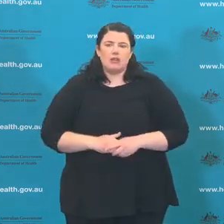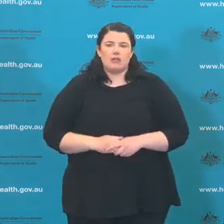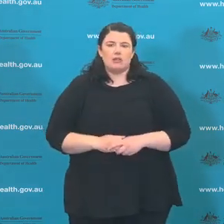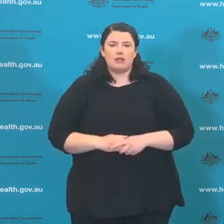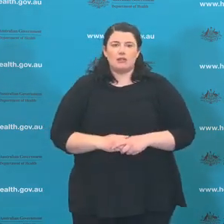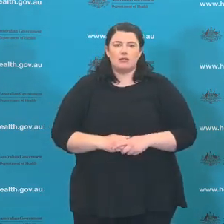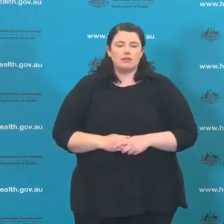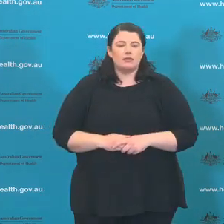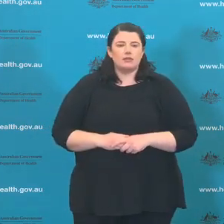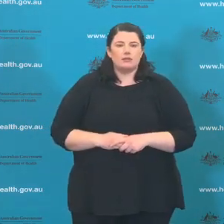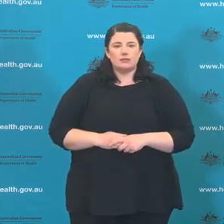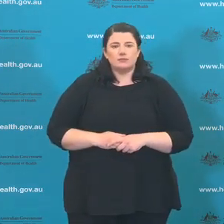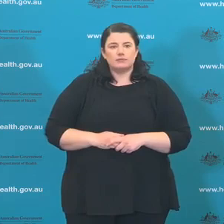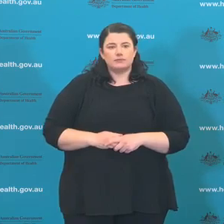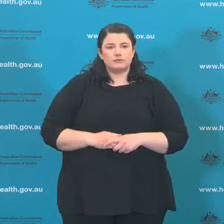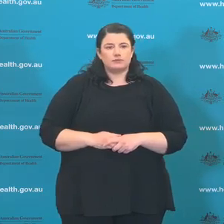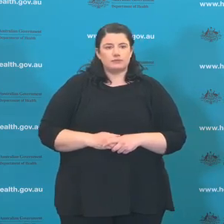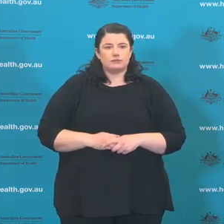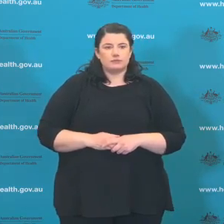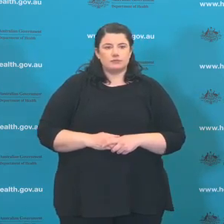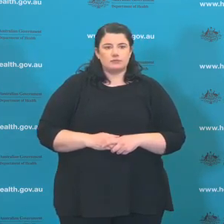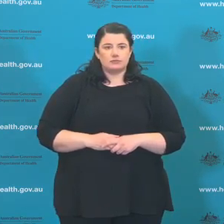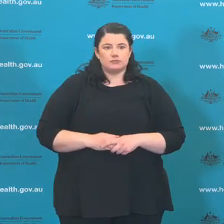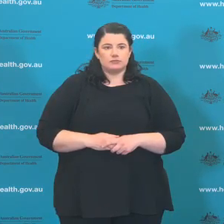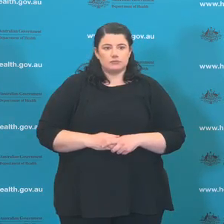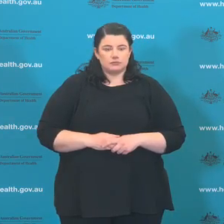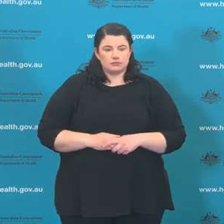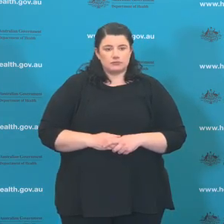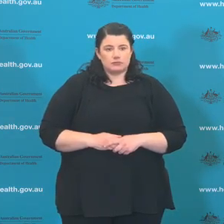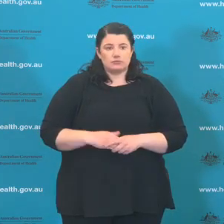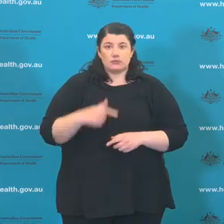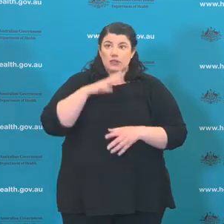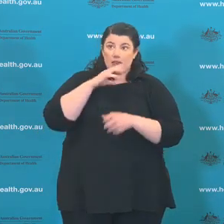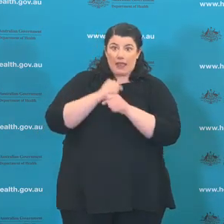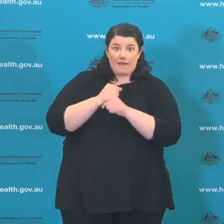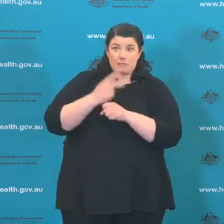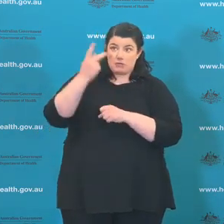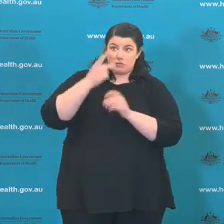Our clinical connections and our Government connections remain, we're